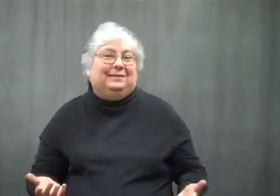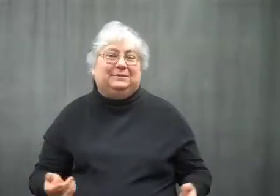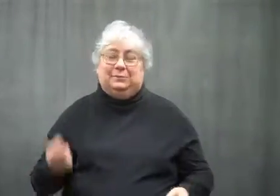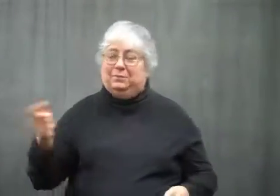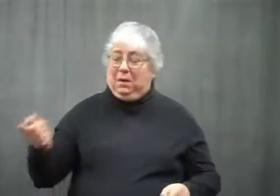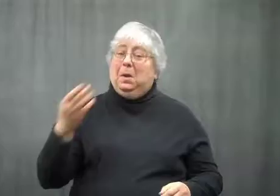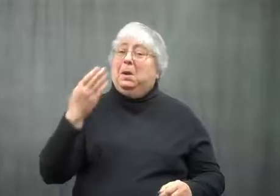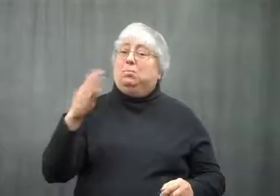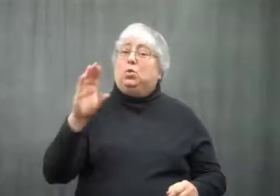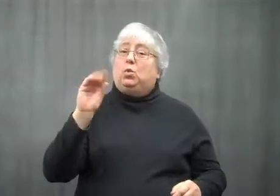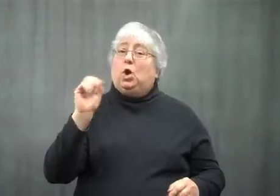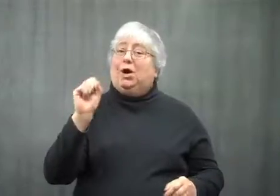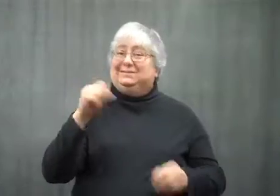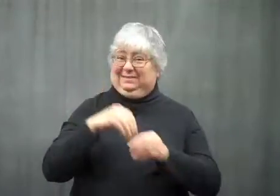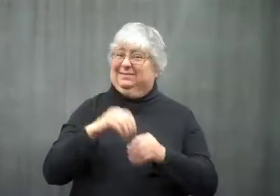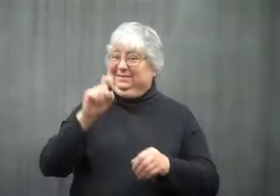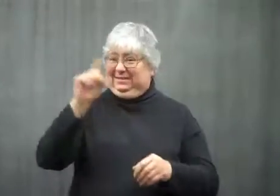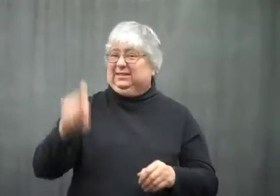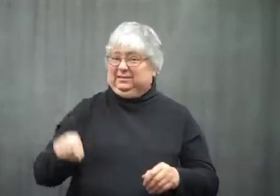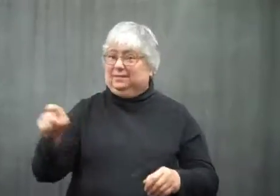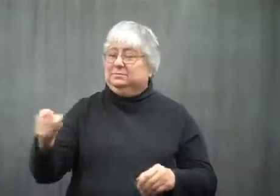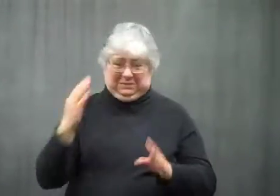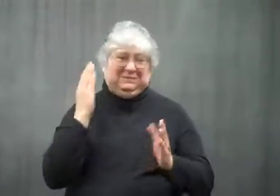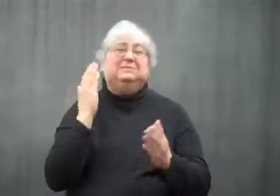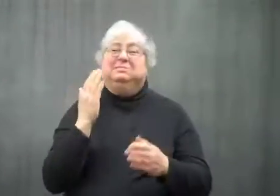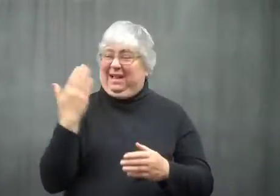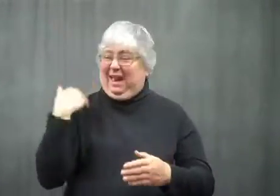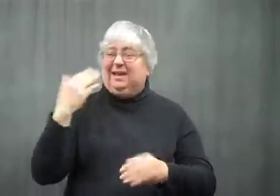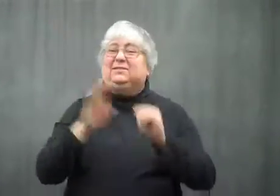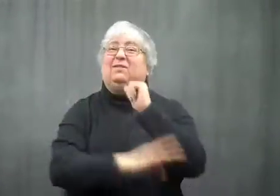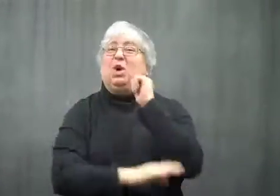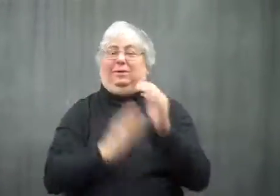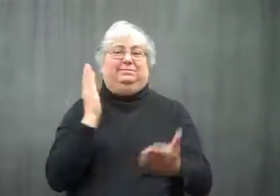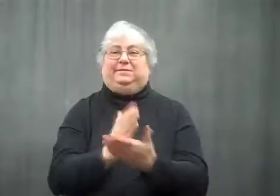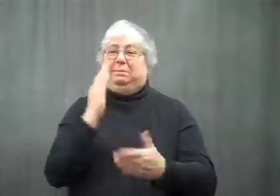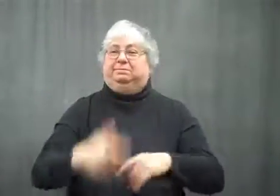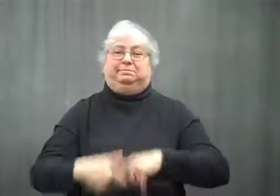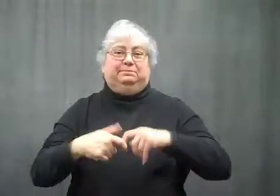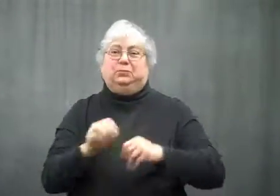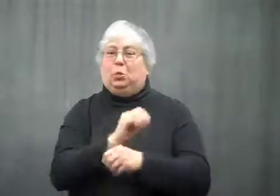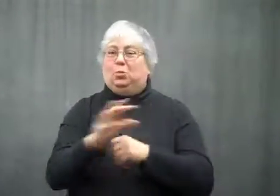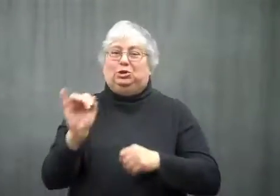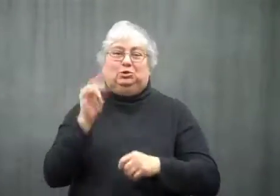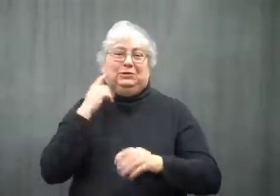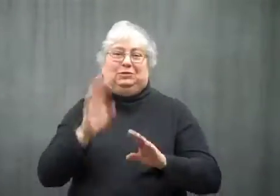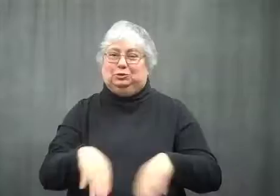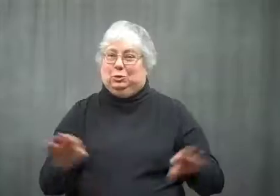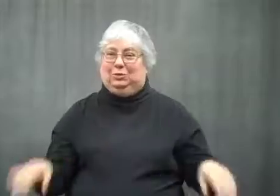Blue Cross of Texas suspended children's policies last fall.